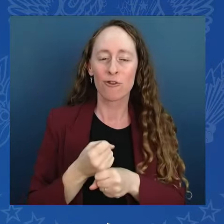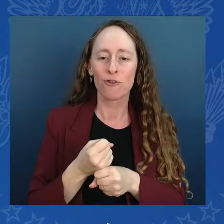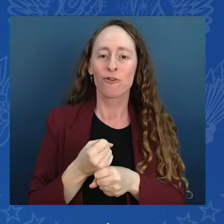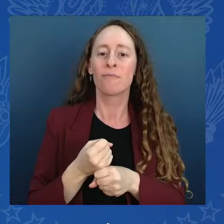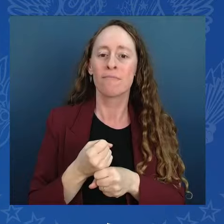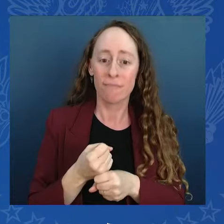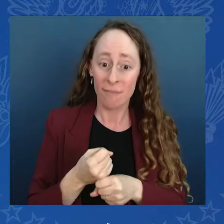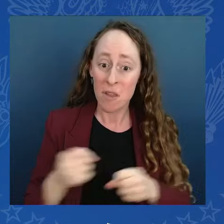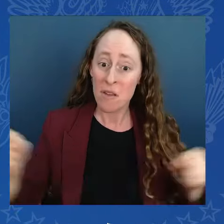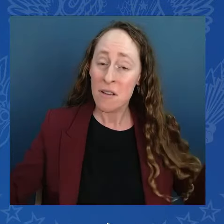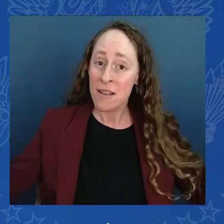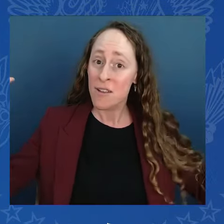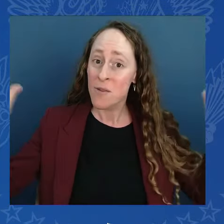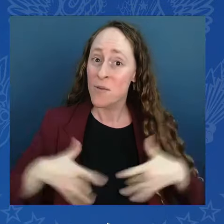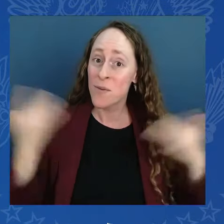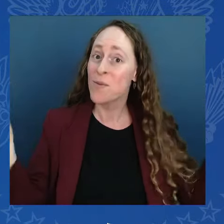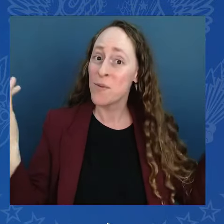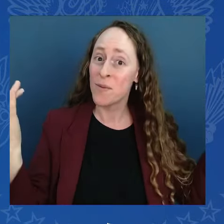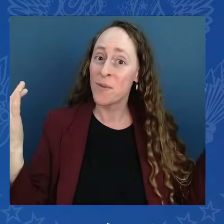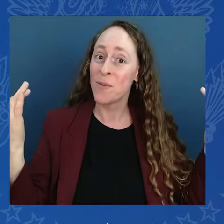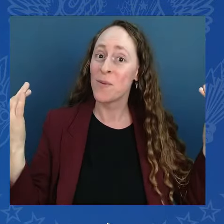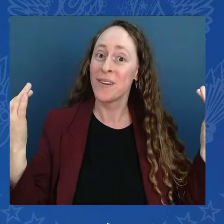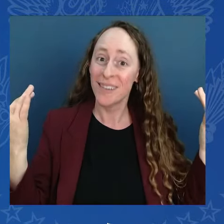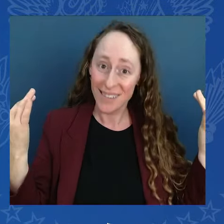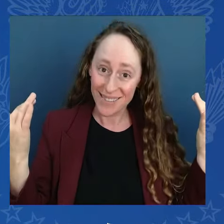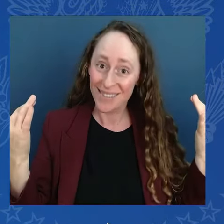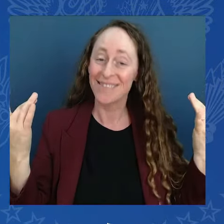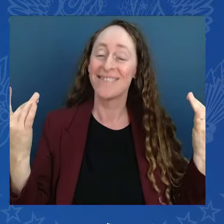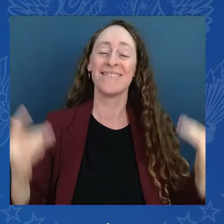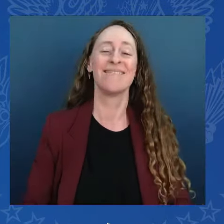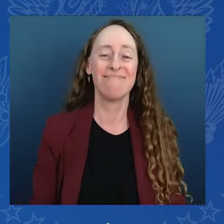It's about saving families from going through what Shy and Lillie's families had to go through,